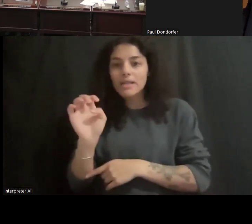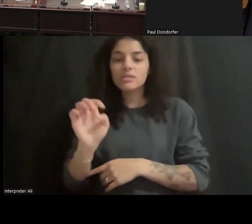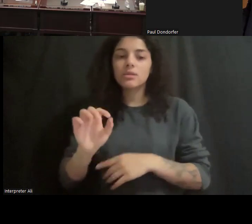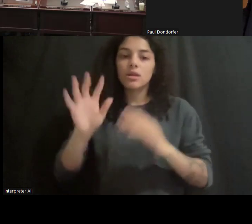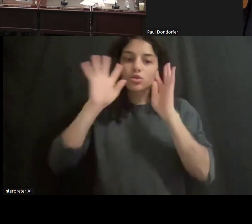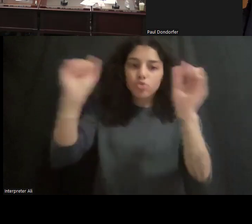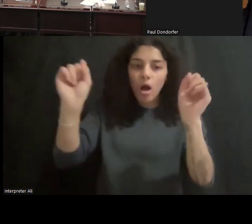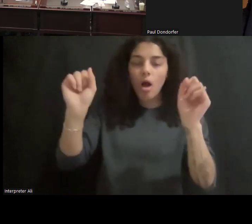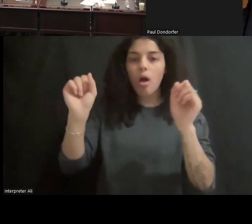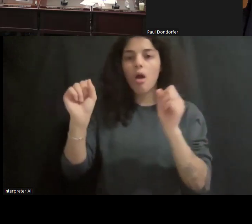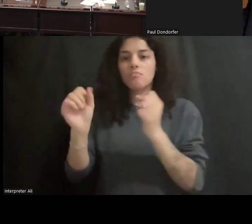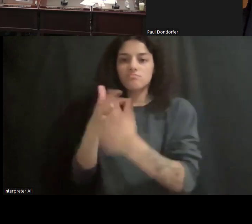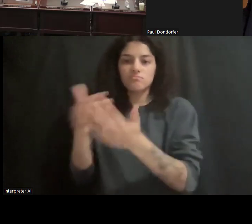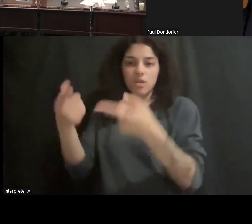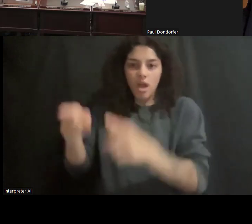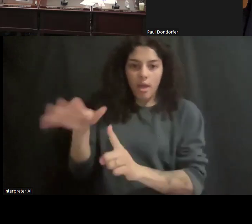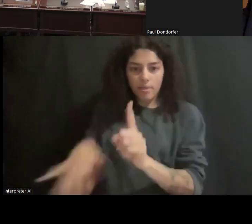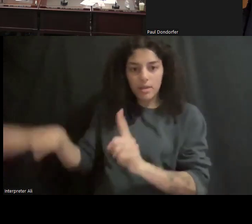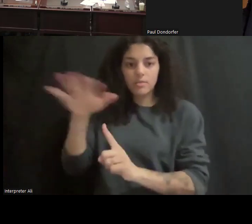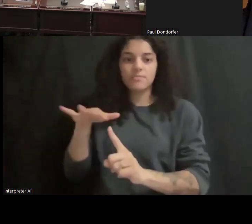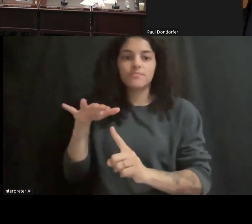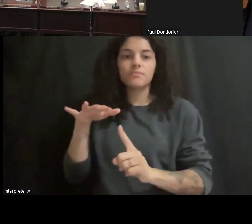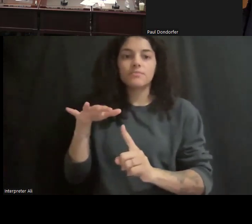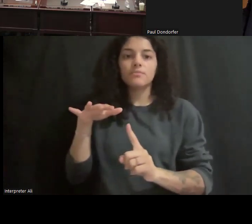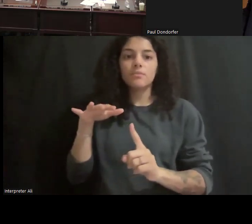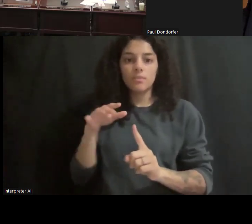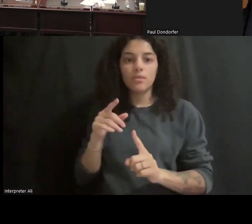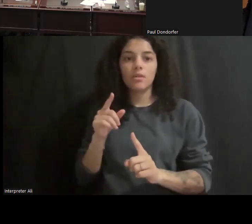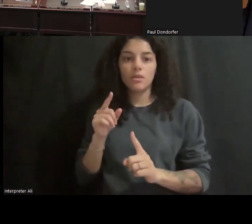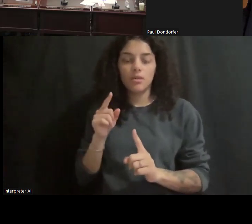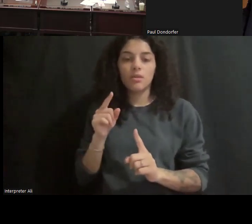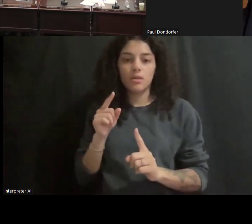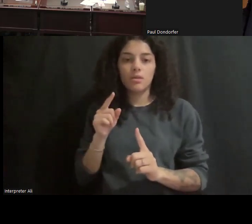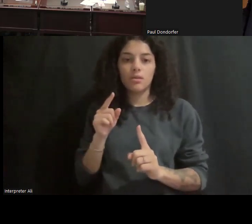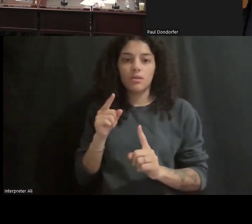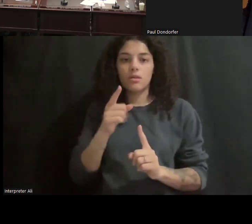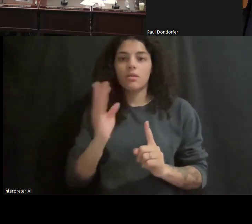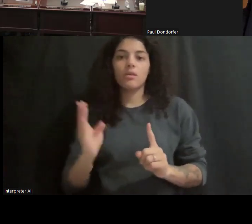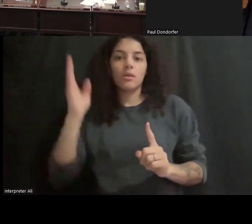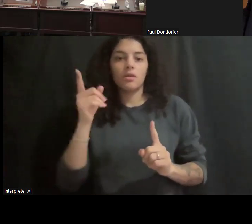That has nothing to do with this bro Yes Legislator beans is speaking about why he's